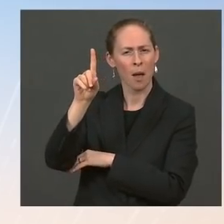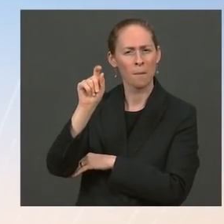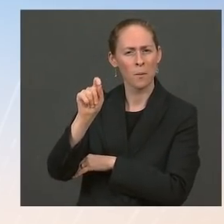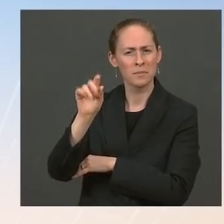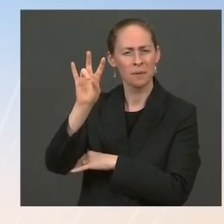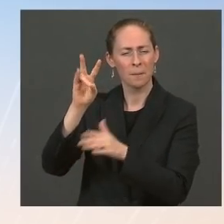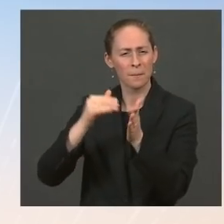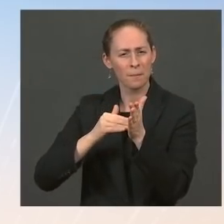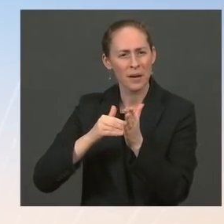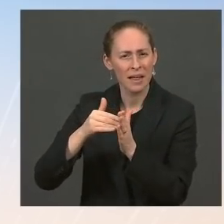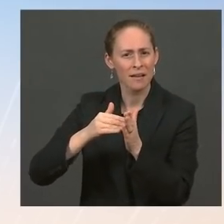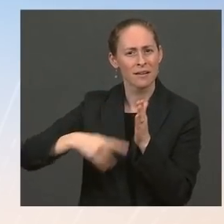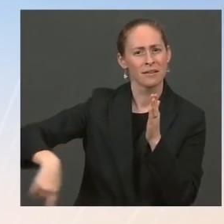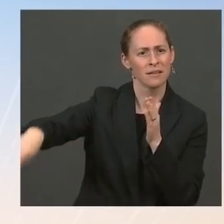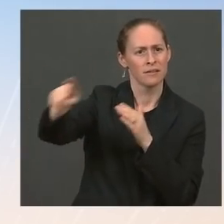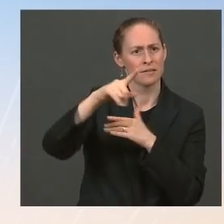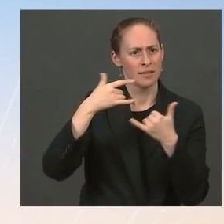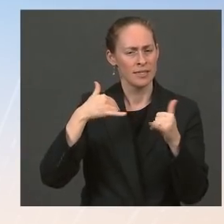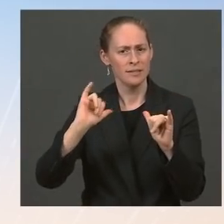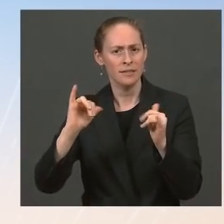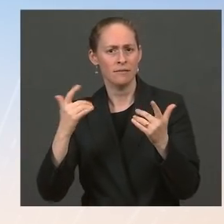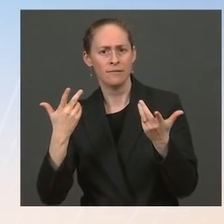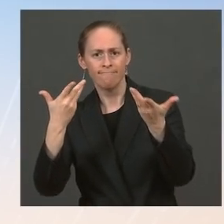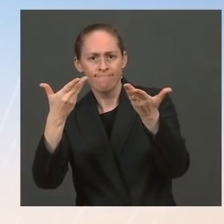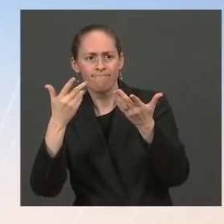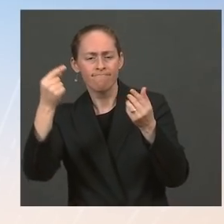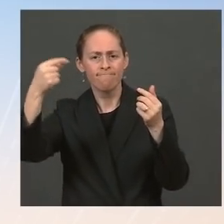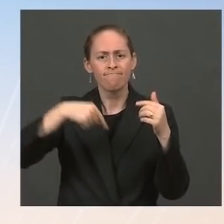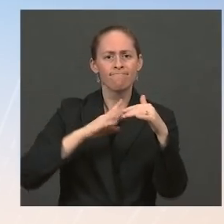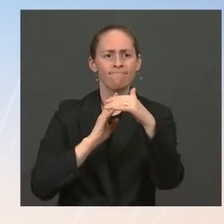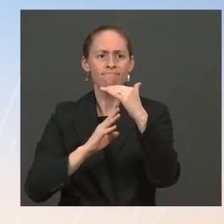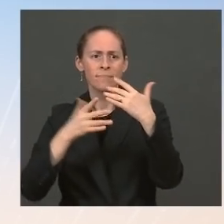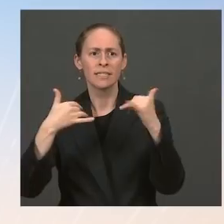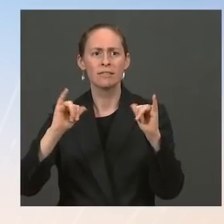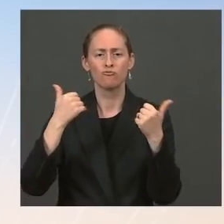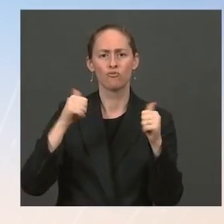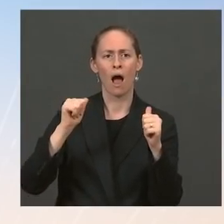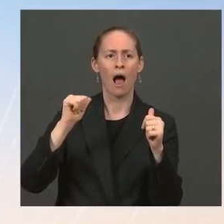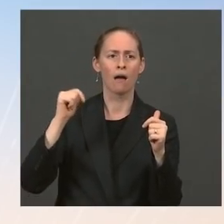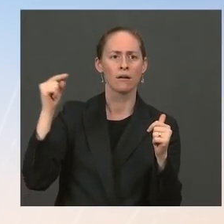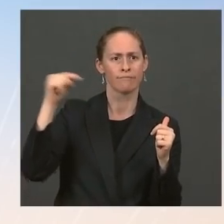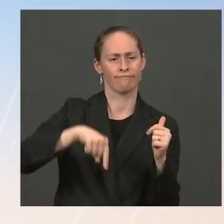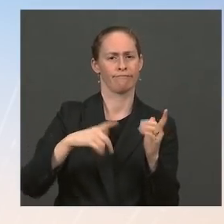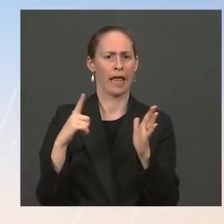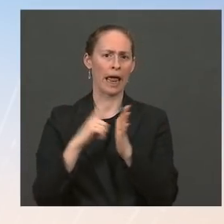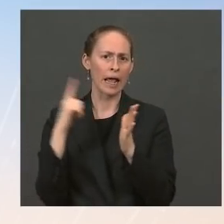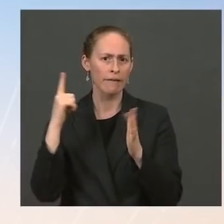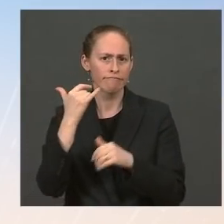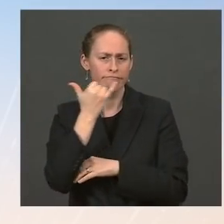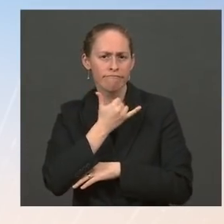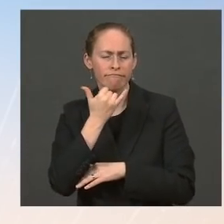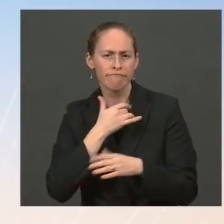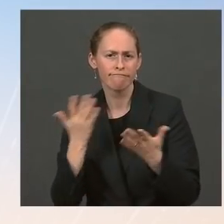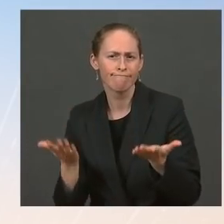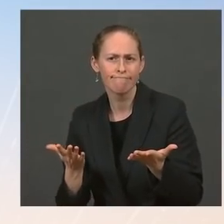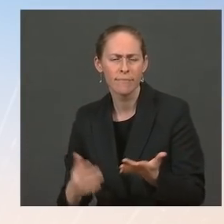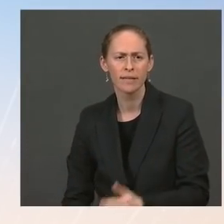who were detained at the border trying to cross illegally. Ms. Psaki: This is definitely going to be -- as you know, Peter, but just to reiterate --